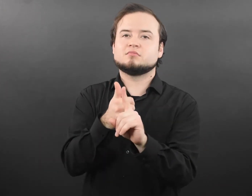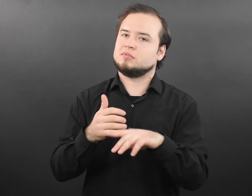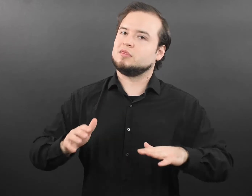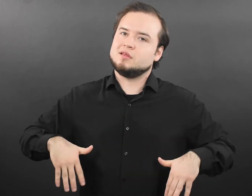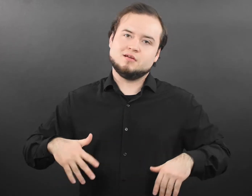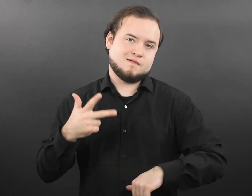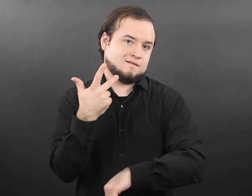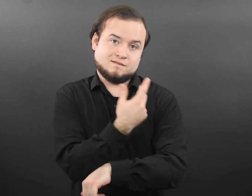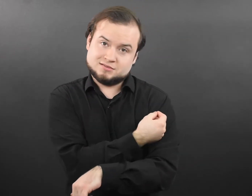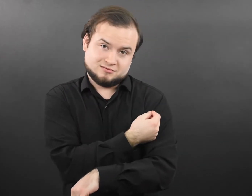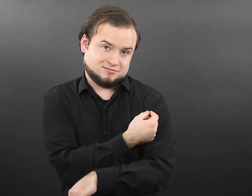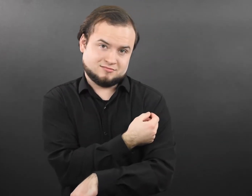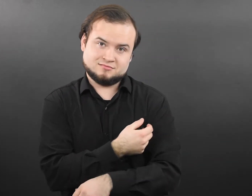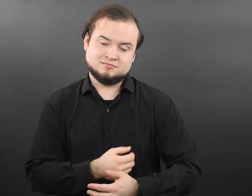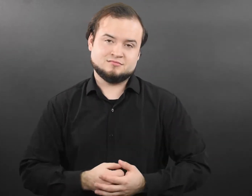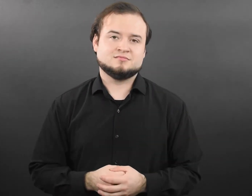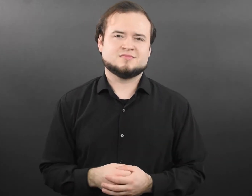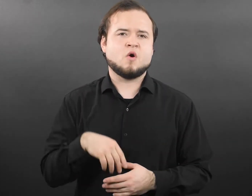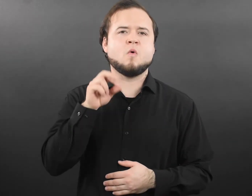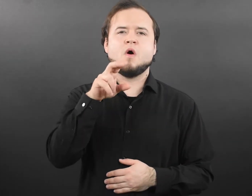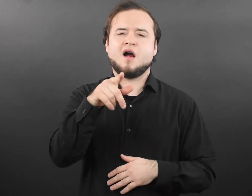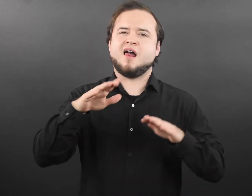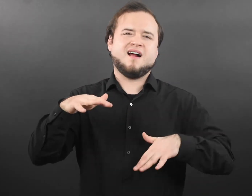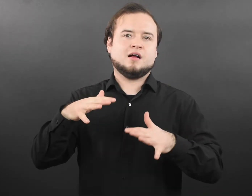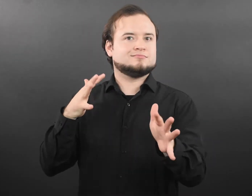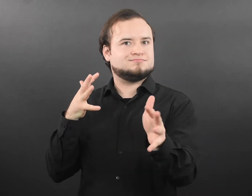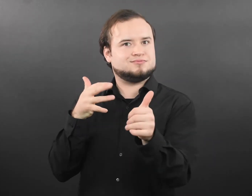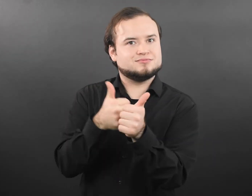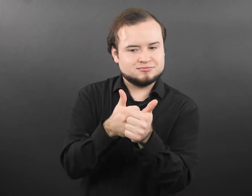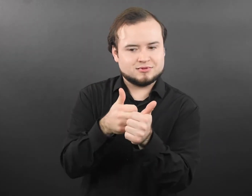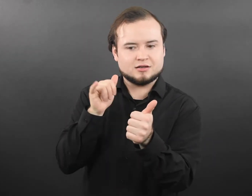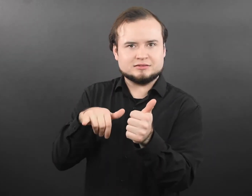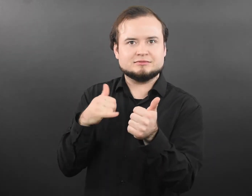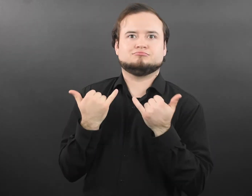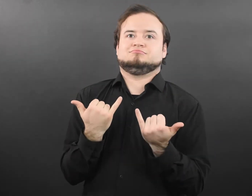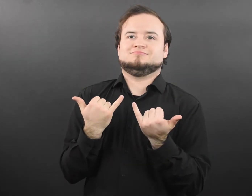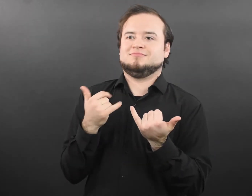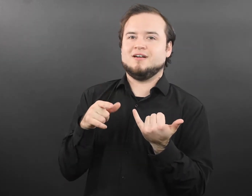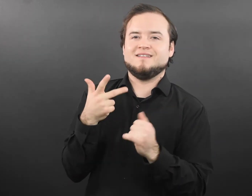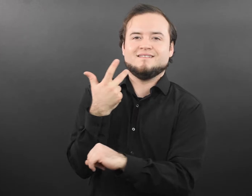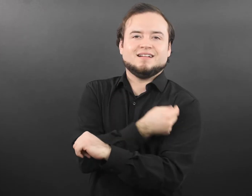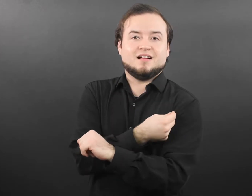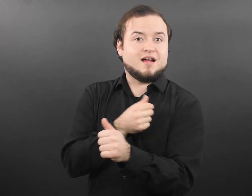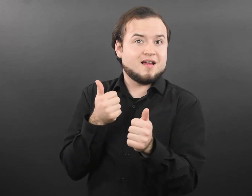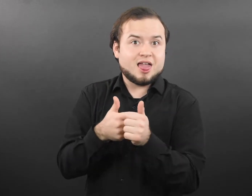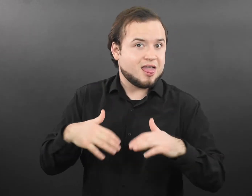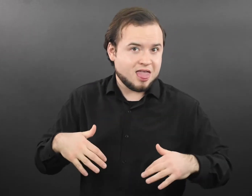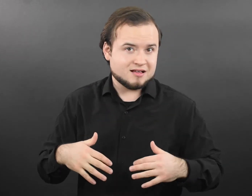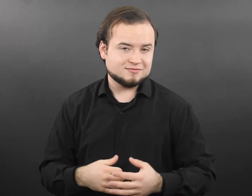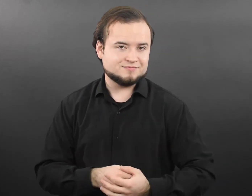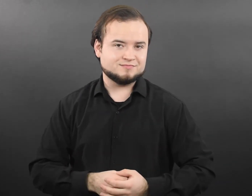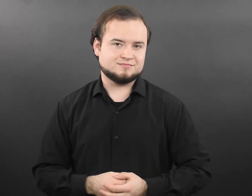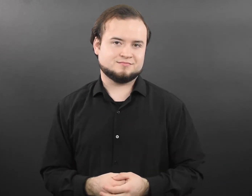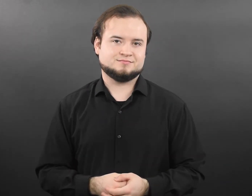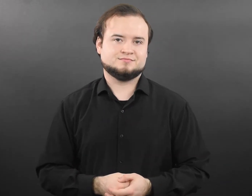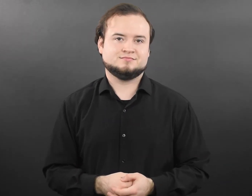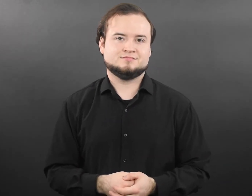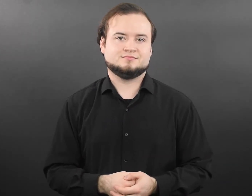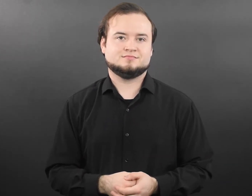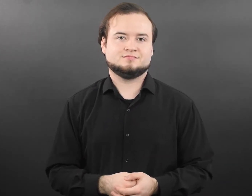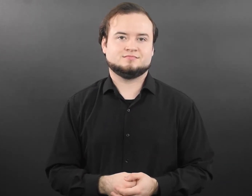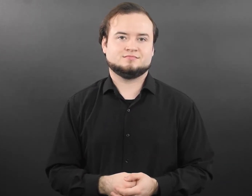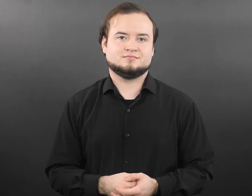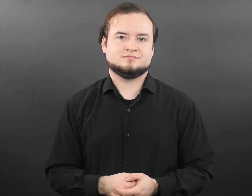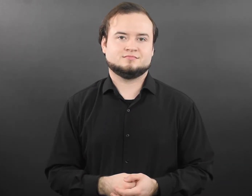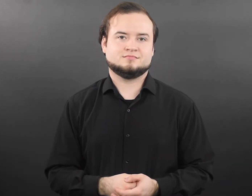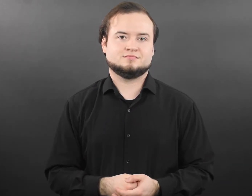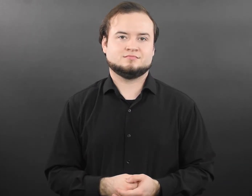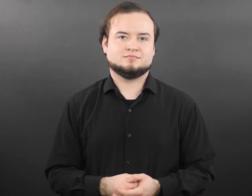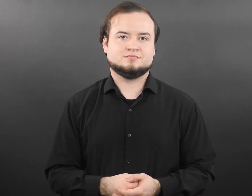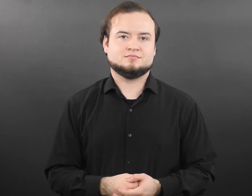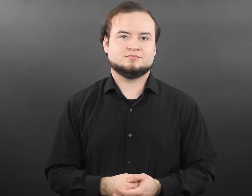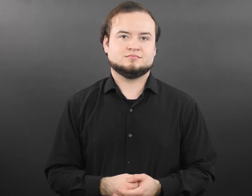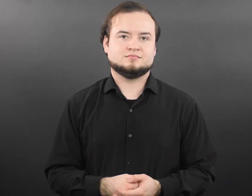You are not up to date on COVID-19 vaccinations.